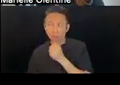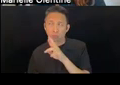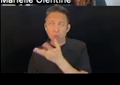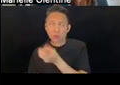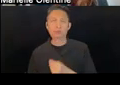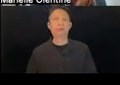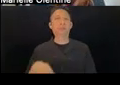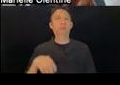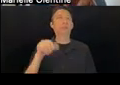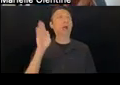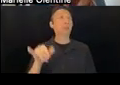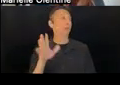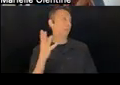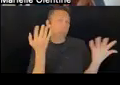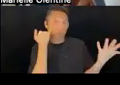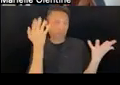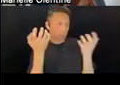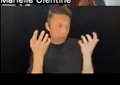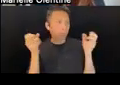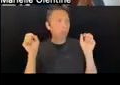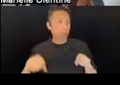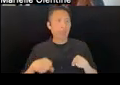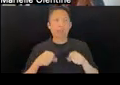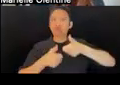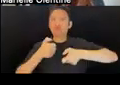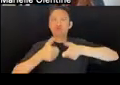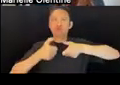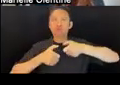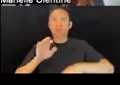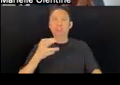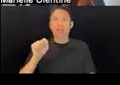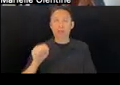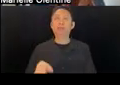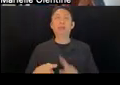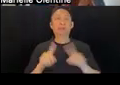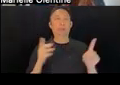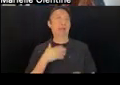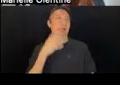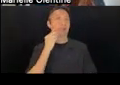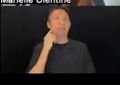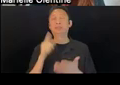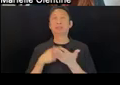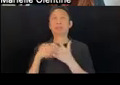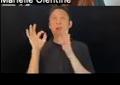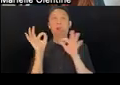round style of workshopping, though we may not be working on your project, that it is extremely helpful